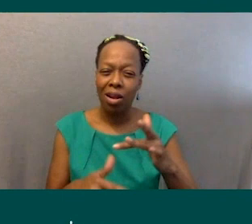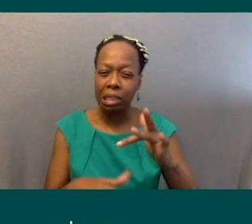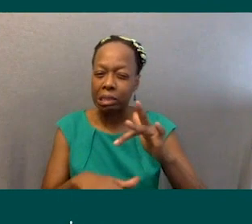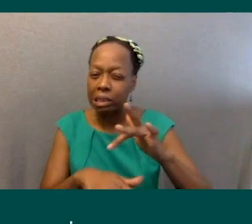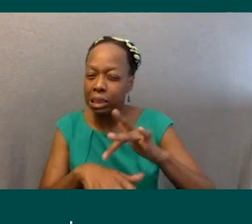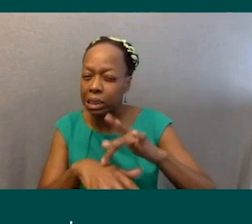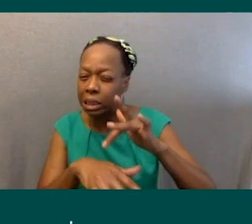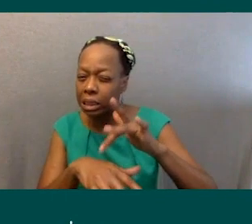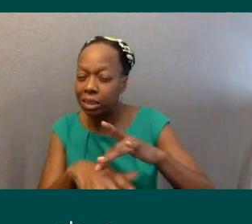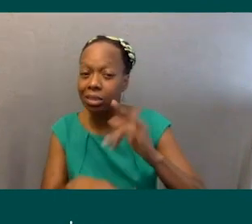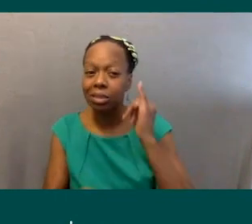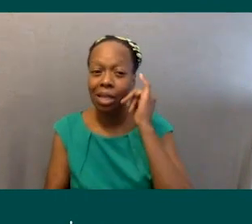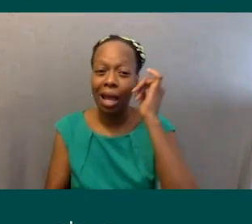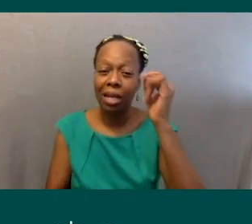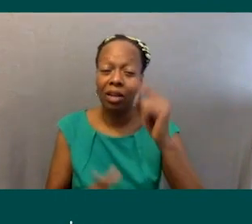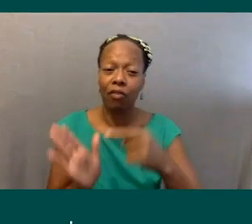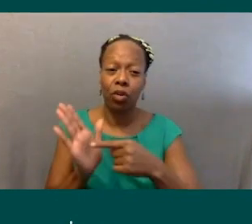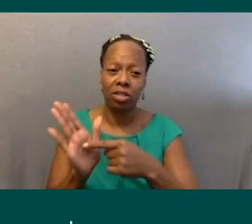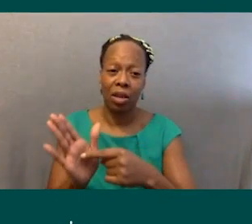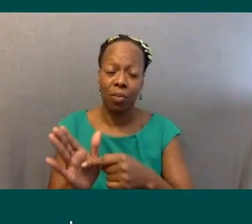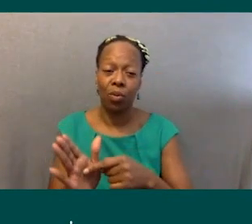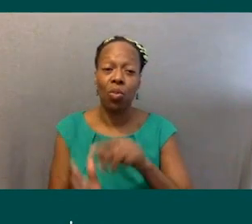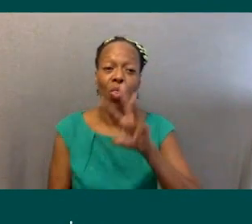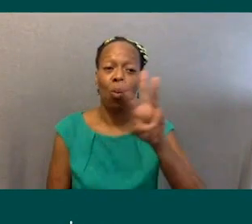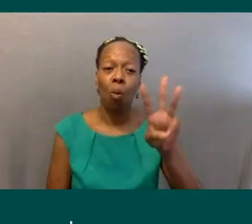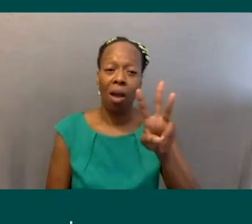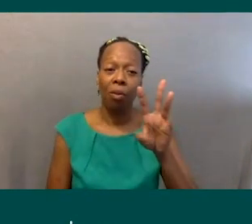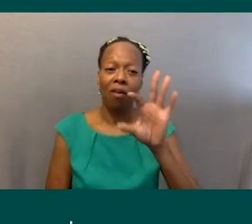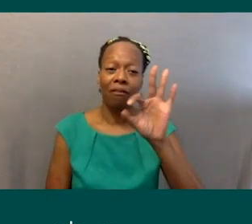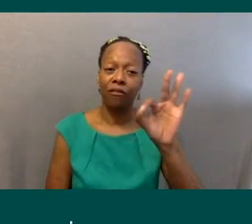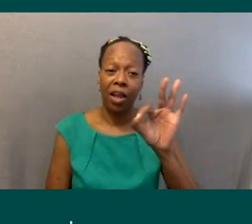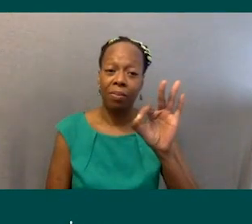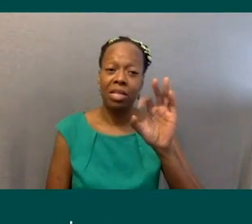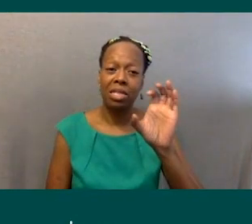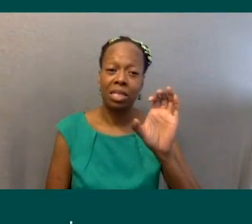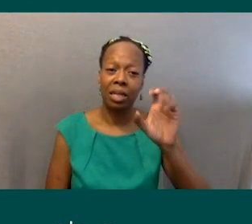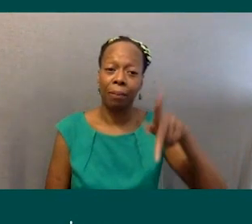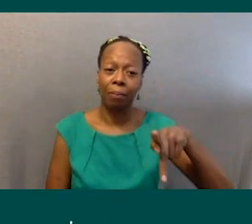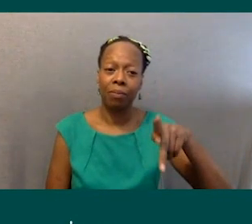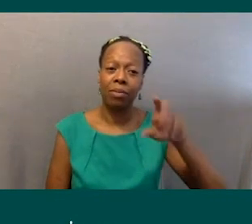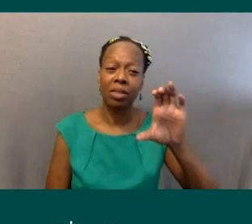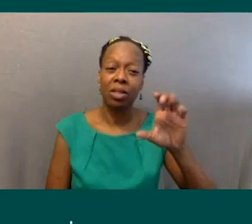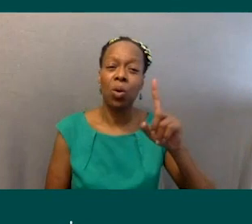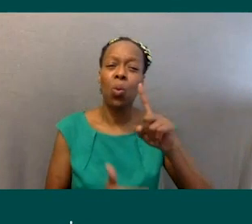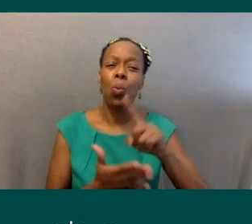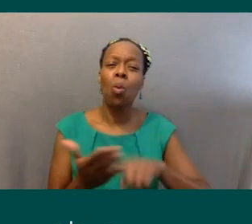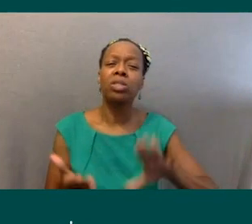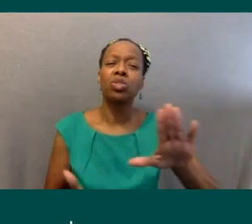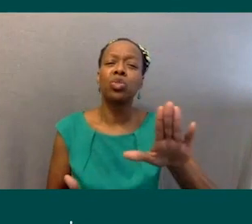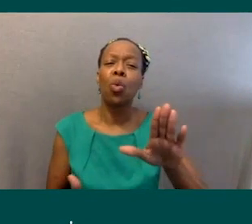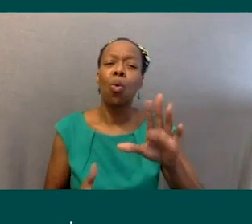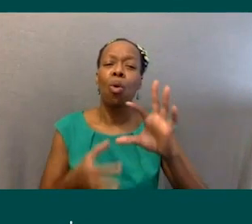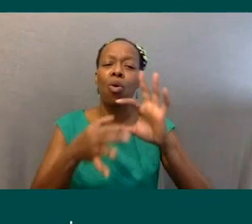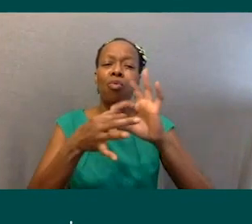but even, so for example, the Weinberg Family Cerebral Palsy Center, what's your then relationship with Columbia University